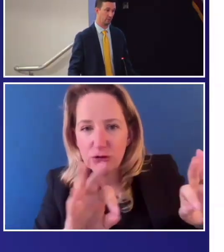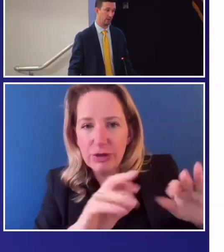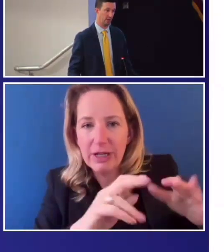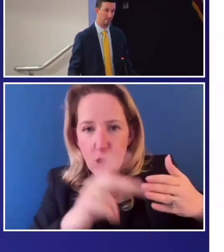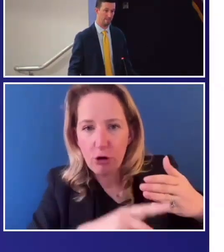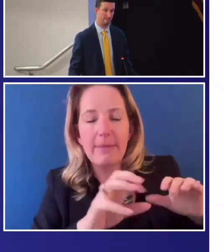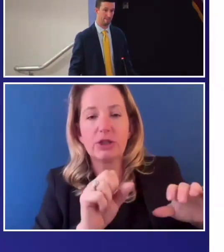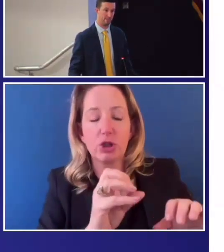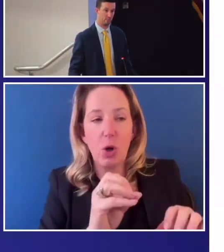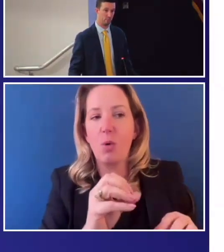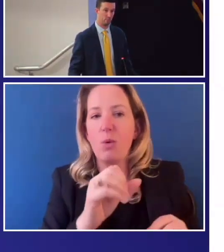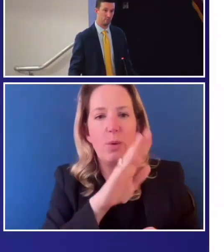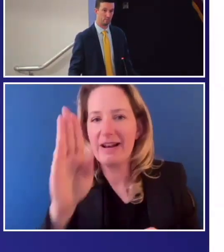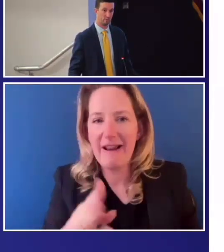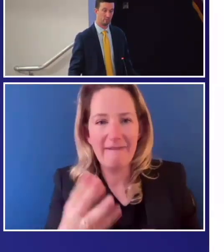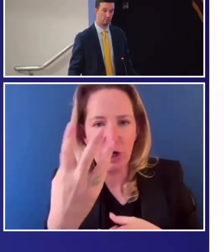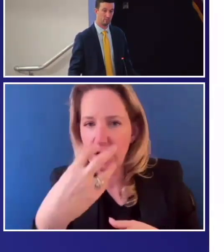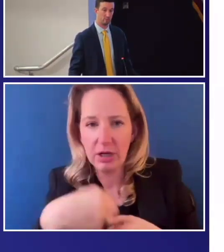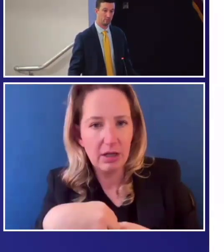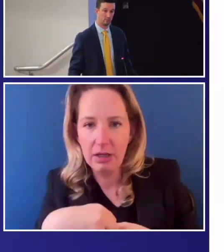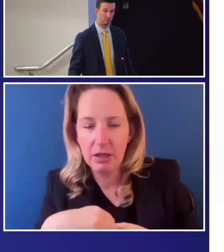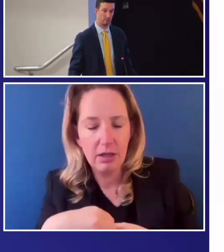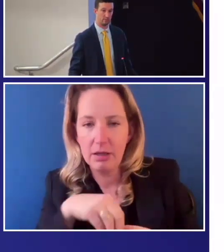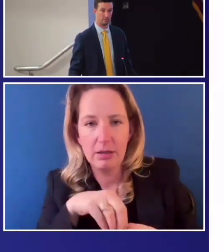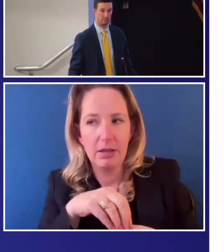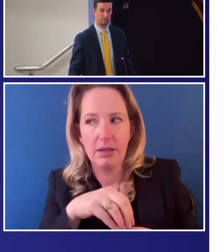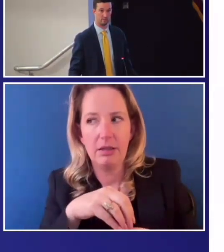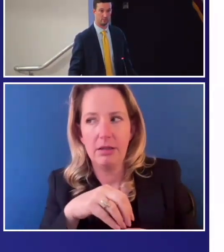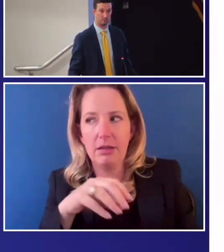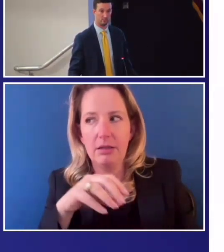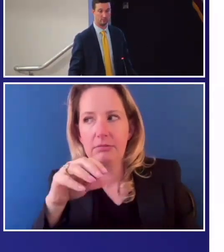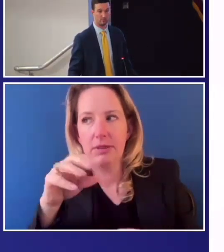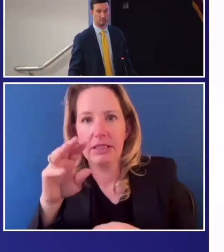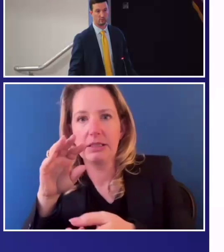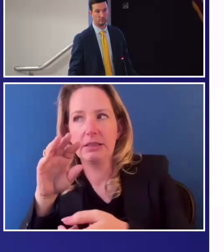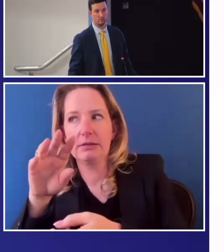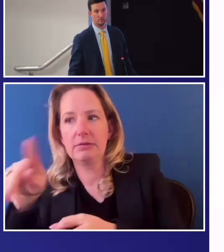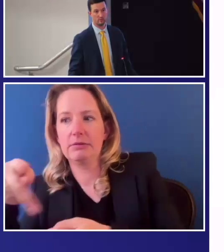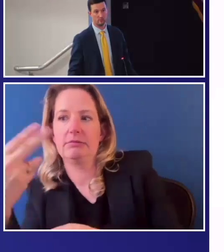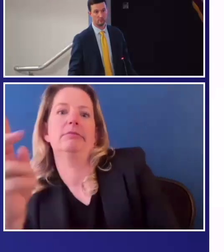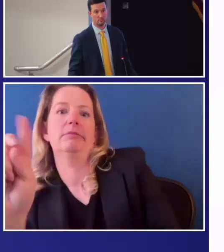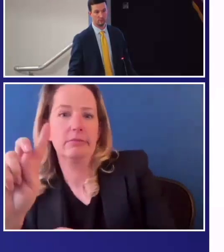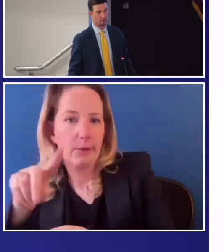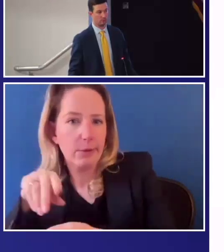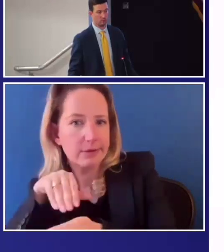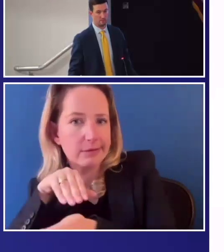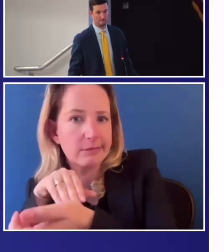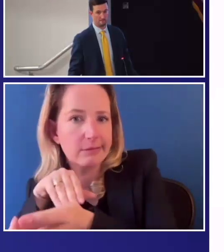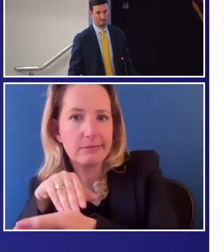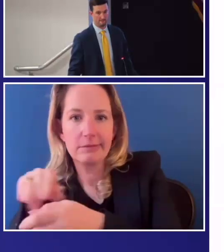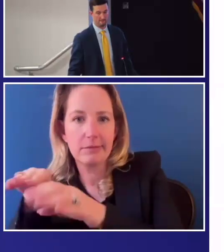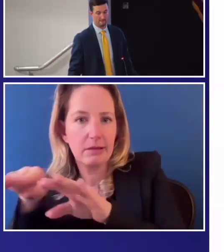apply. Thank you, Cody. Thank you, Dave. Jeff, did you have anything else on that point? Okay, Aaron, I'm going to move to you.